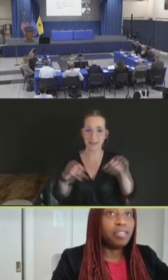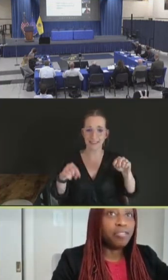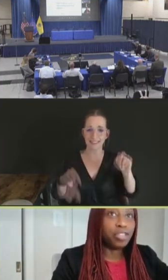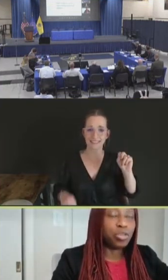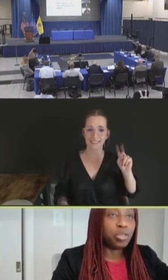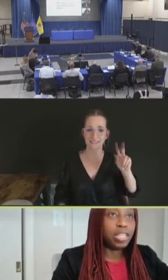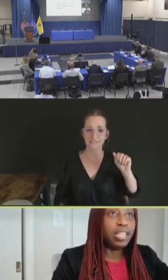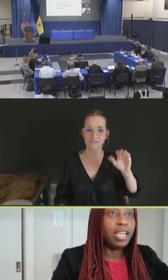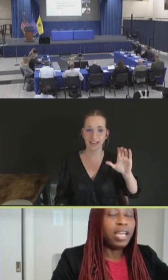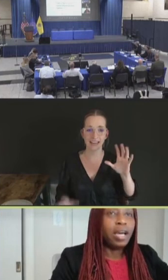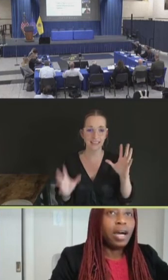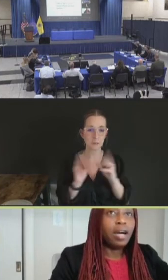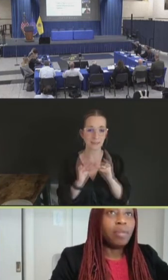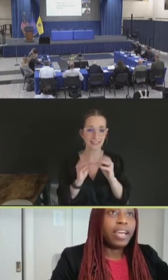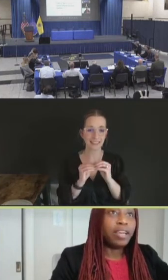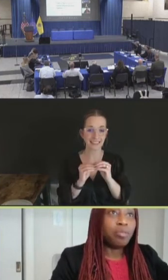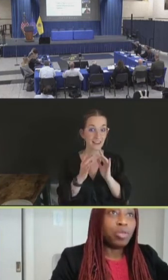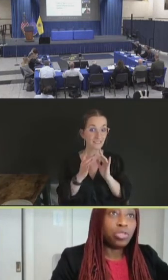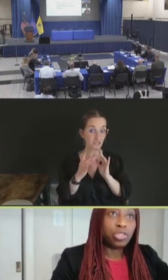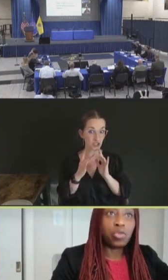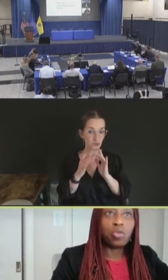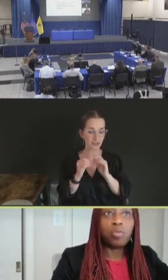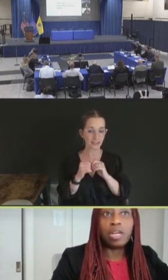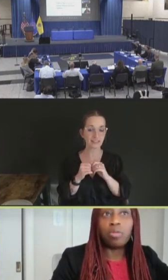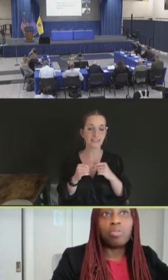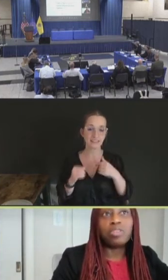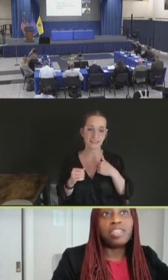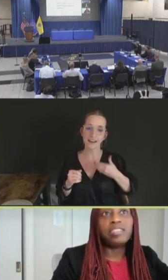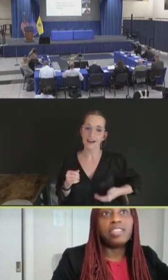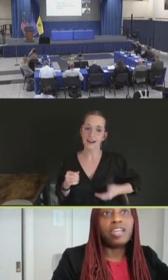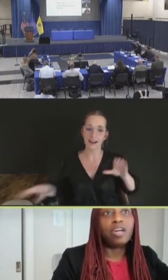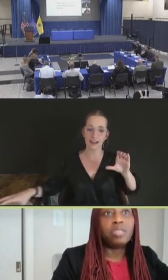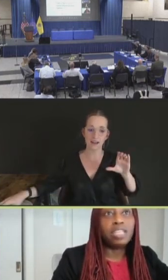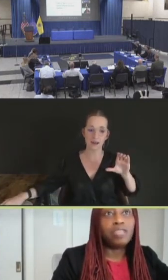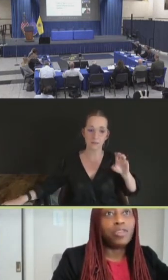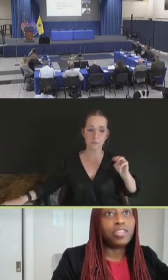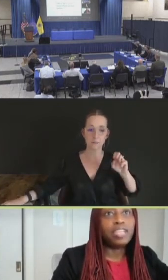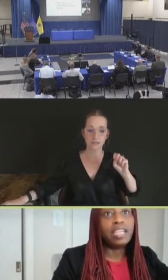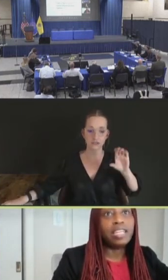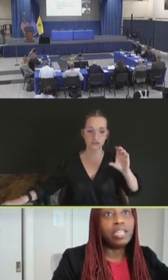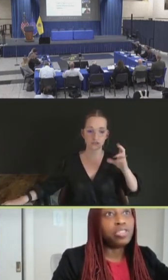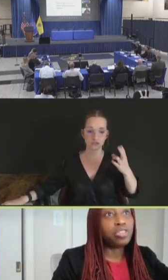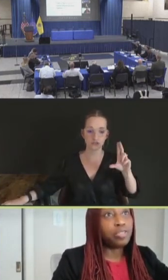virtually. I am Uzo Chukwuma representing the update for the Indian Health Service.